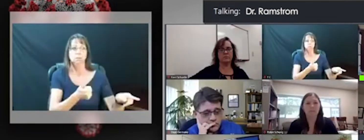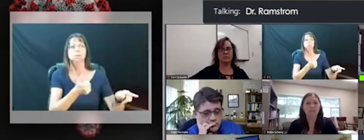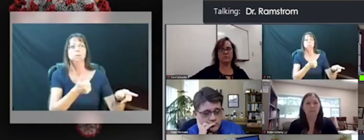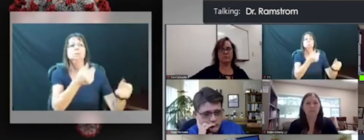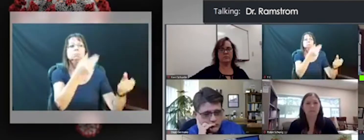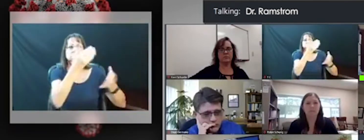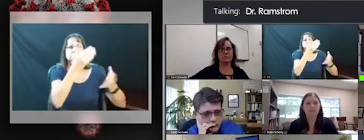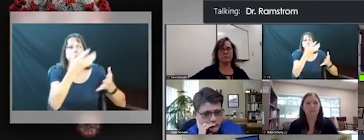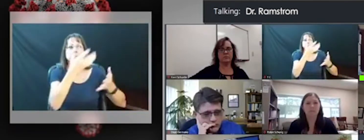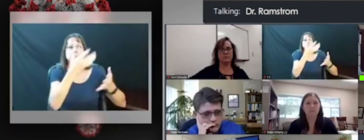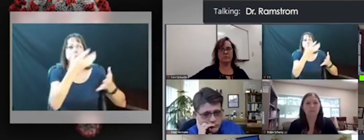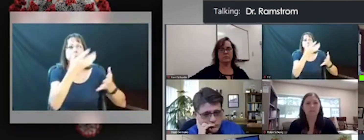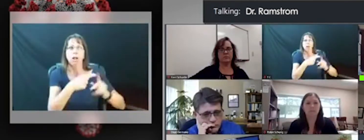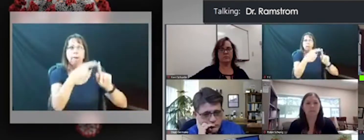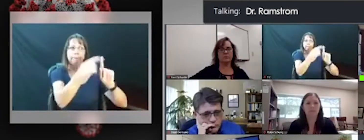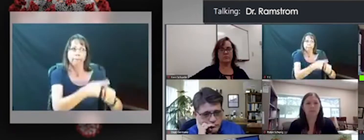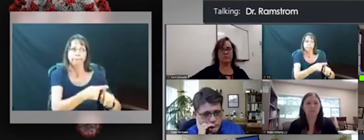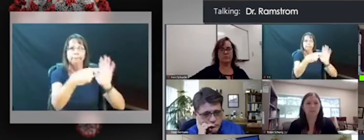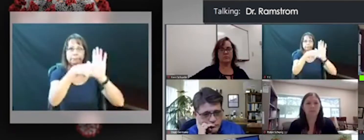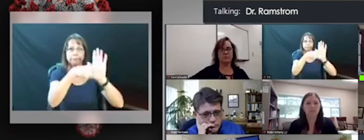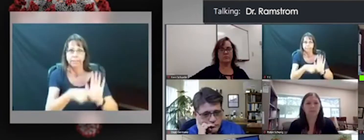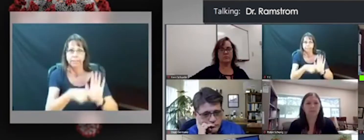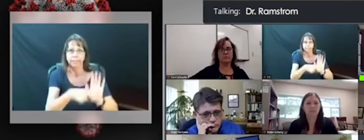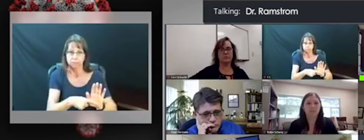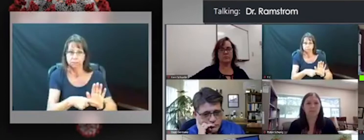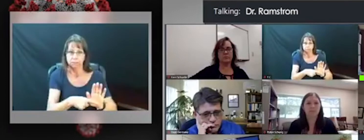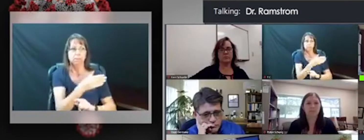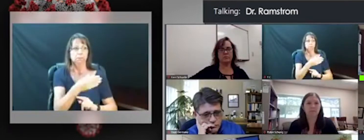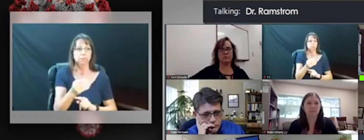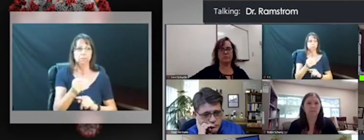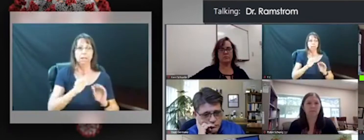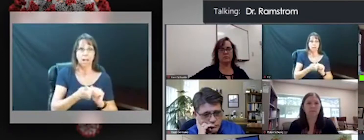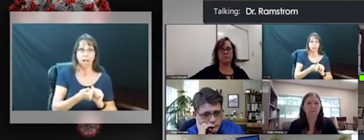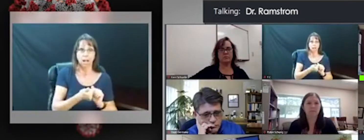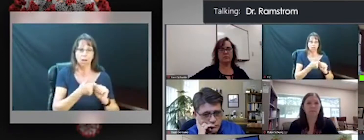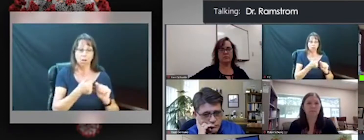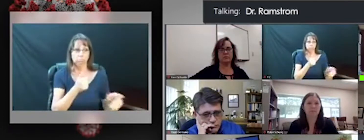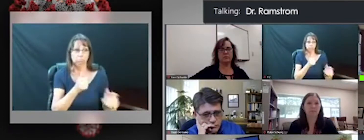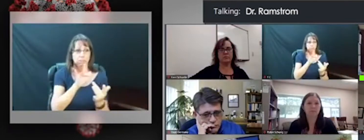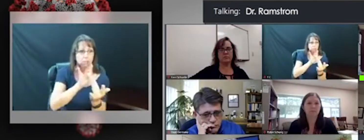the distribution of the workload for contact tracing and setting up processes where our